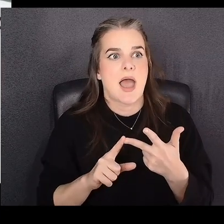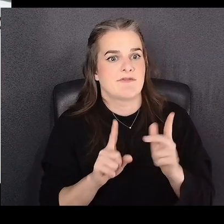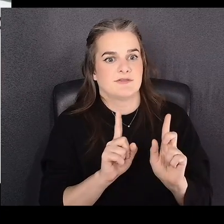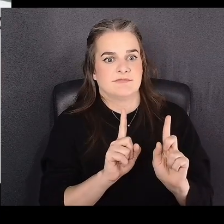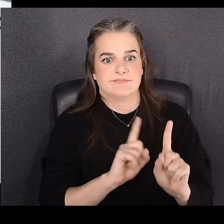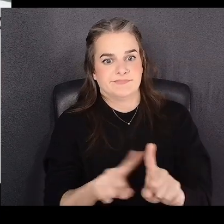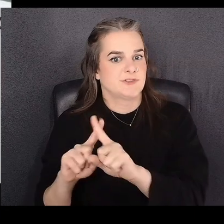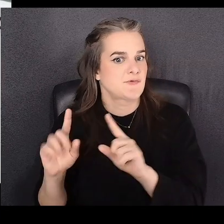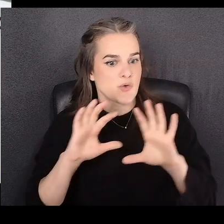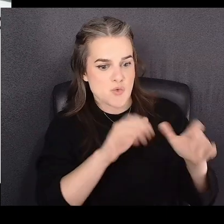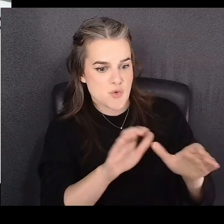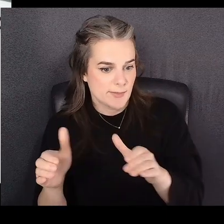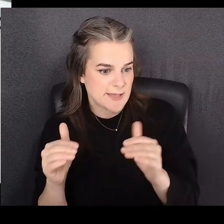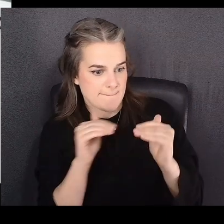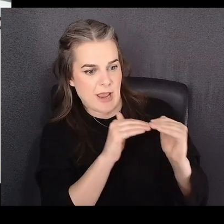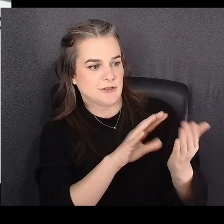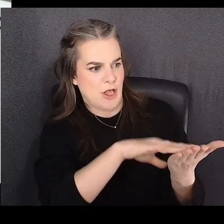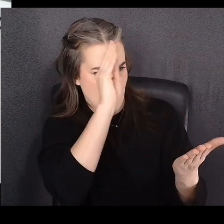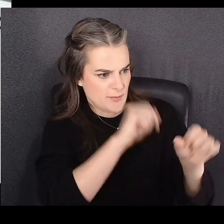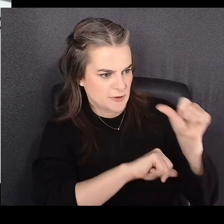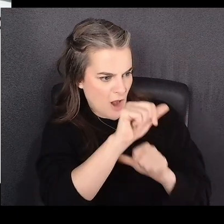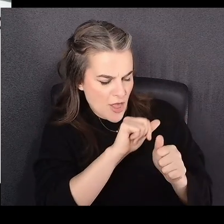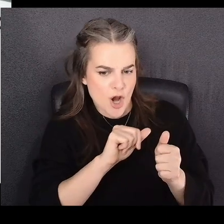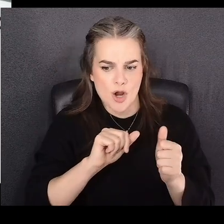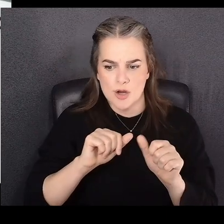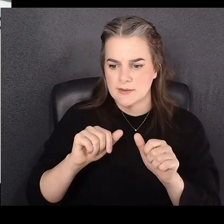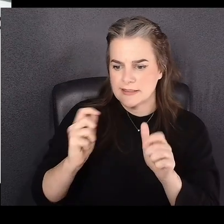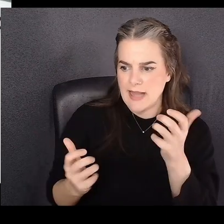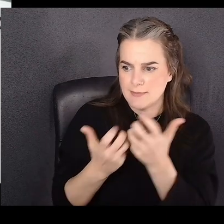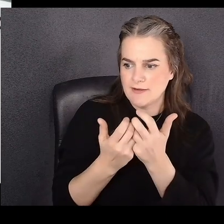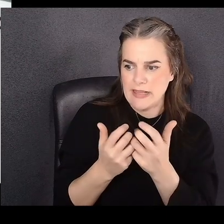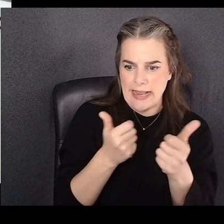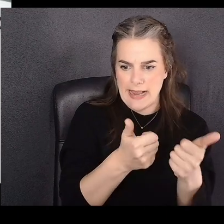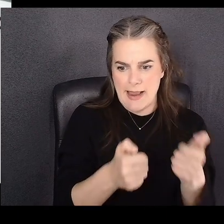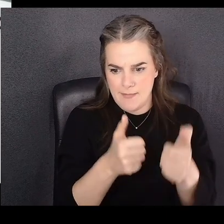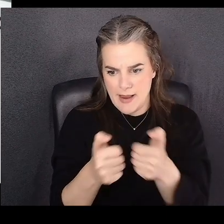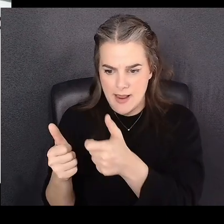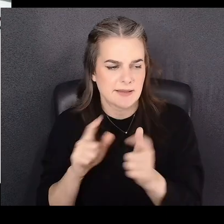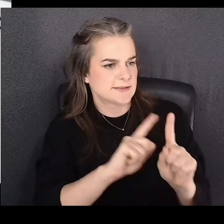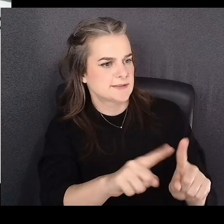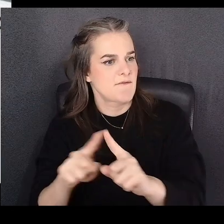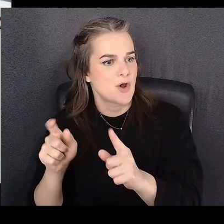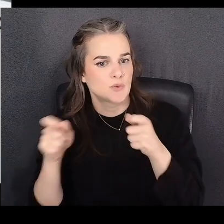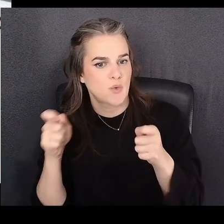from each other the different controls. Yeah, if you guys want to say anything else about adaptive gaming, I feel like--